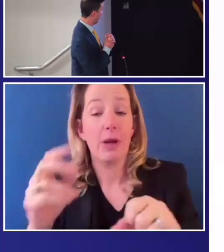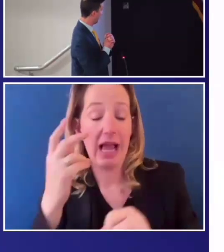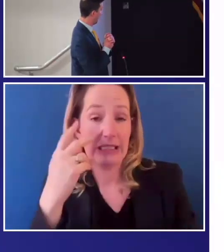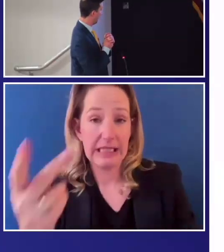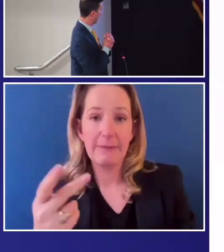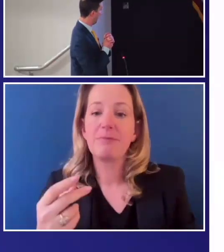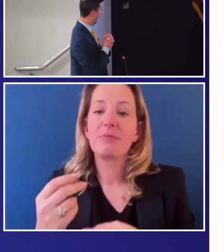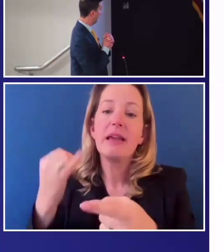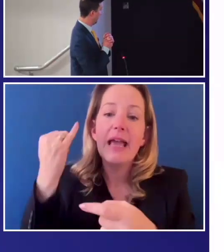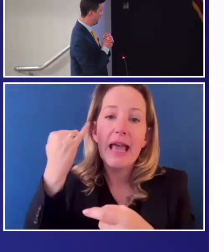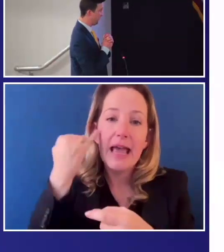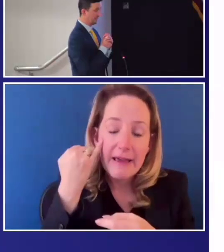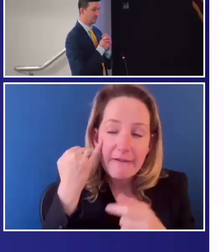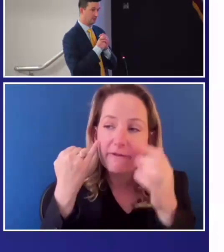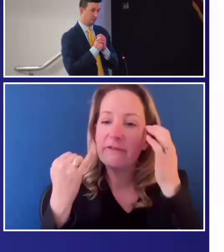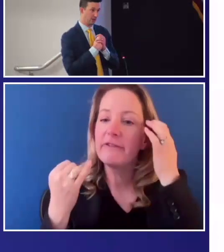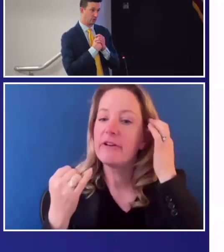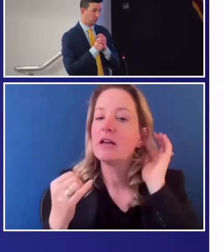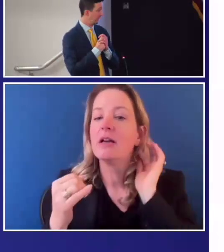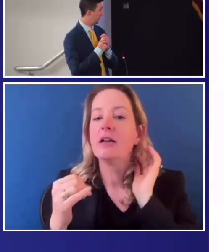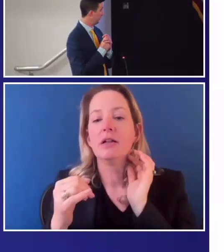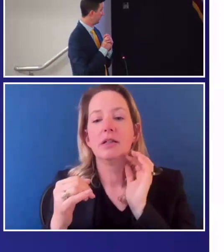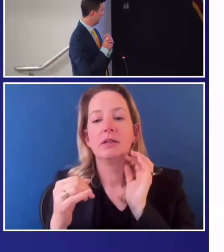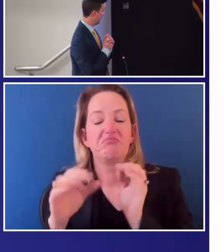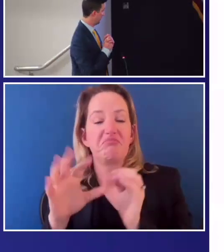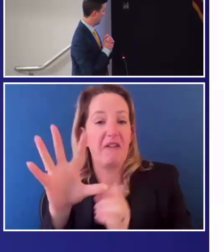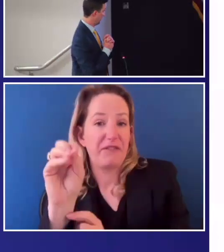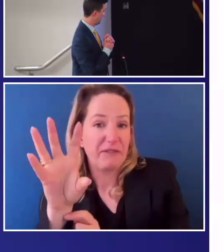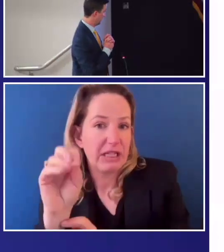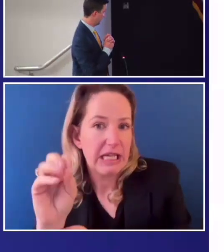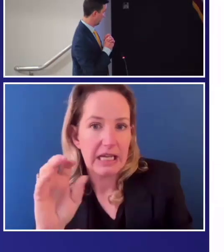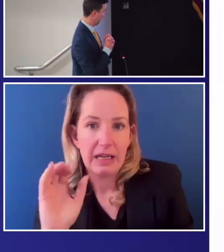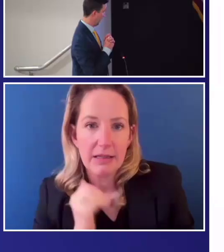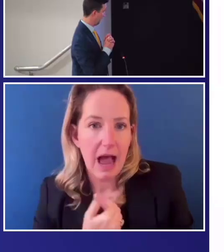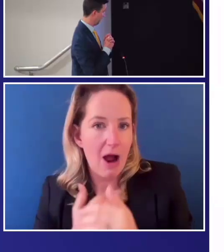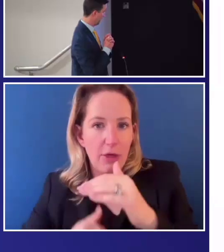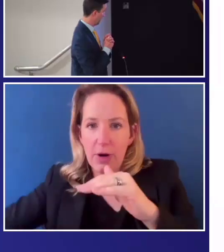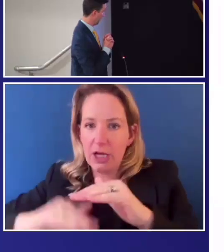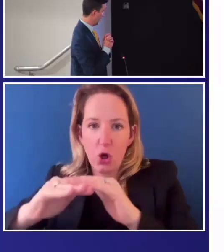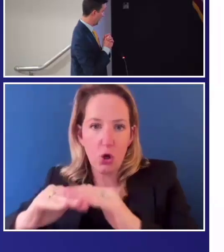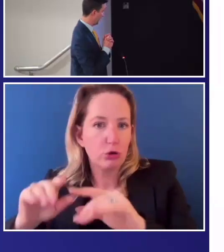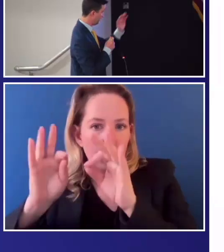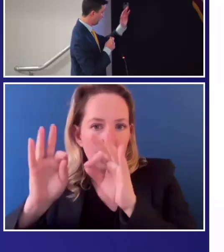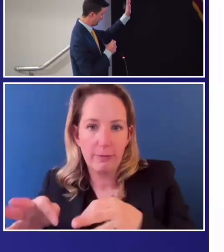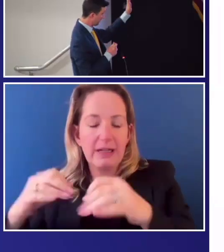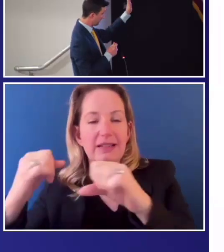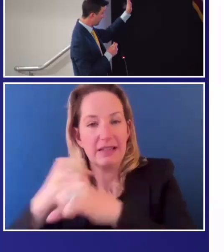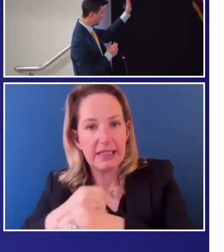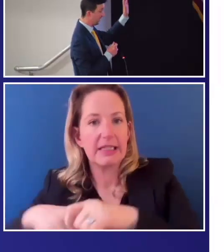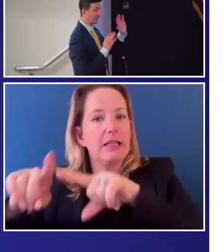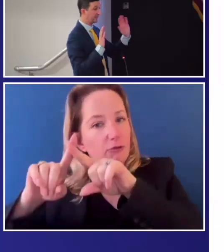for example, if 50 is the threshold we use to determine a statistically reliable cohort size, and again,